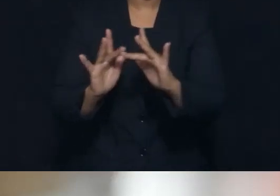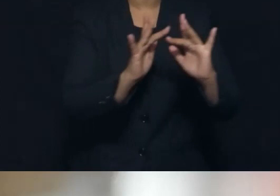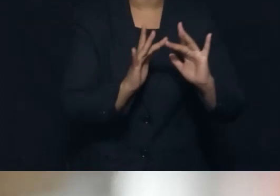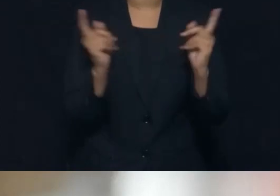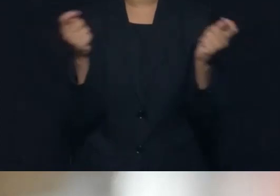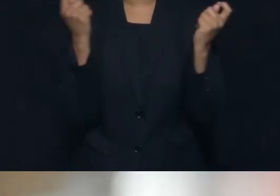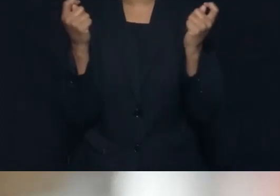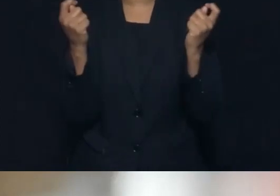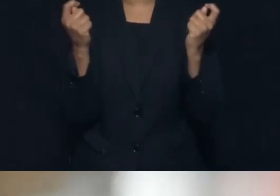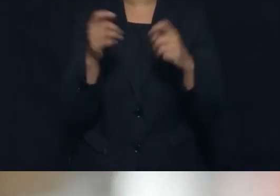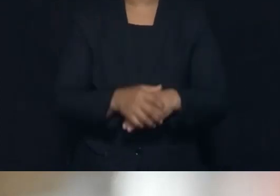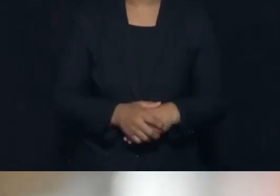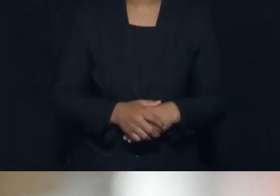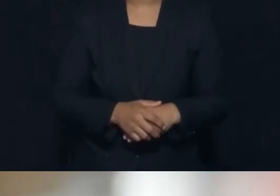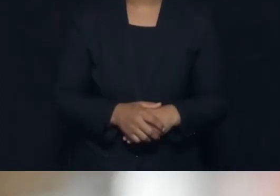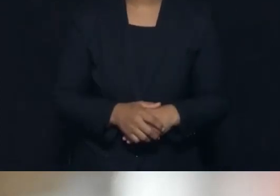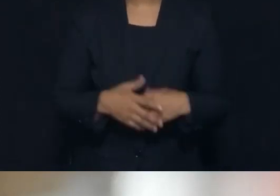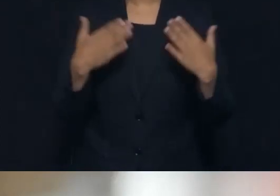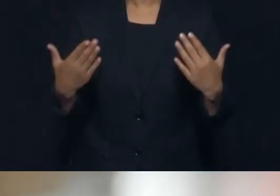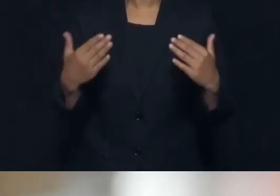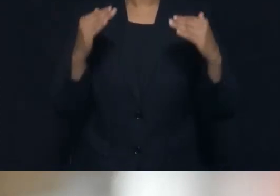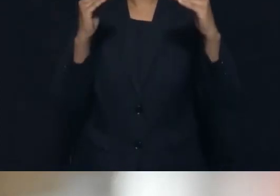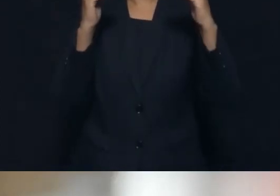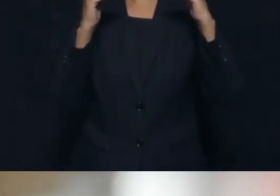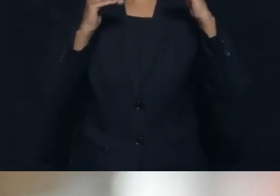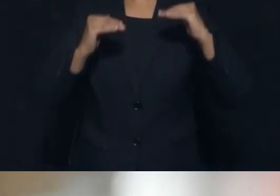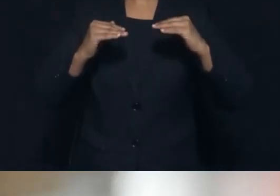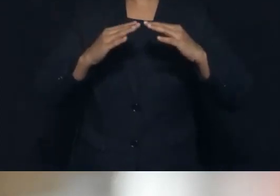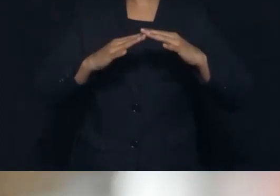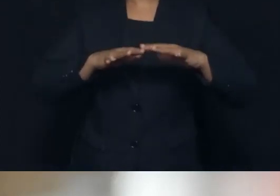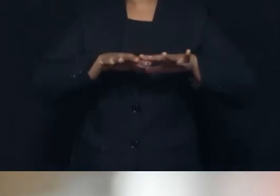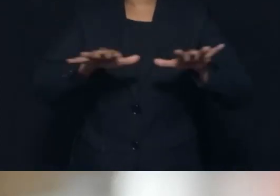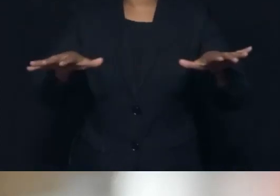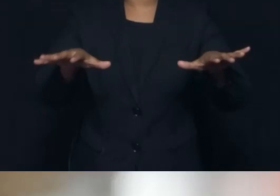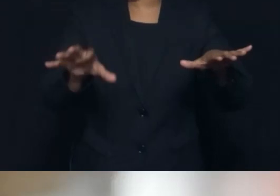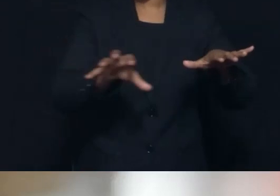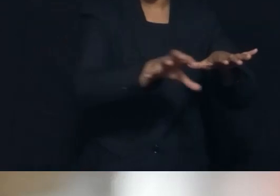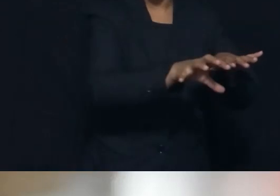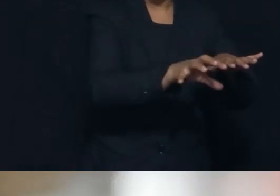We are entering into a territory now that are settled. They are already functioning.